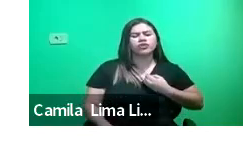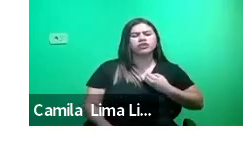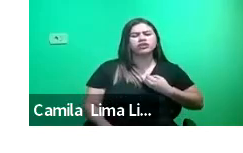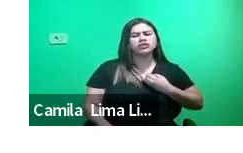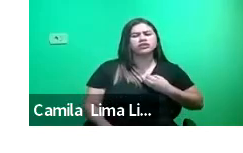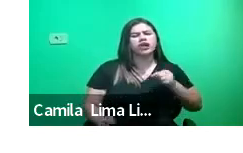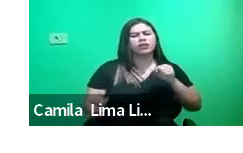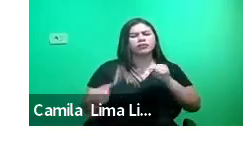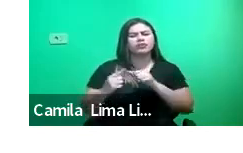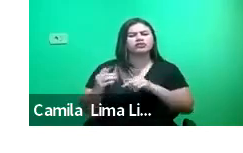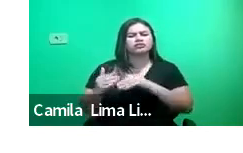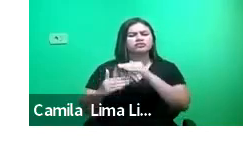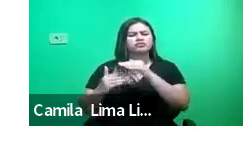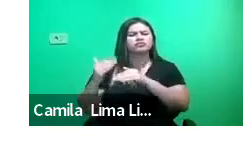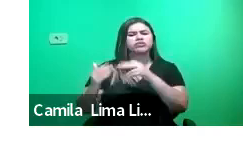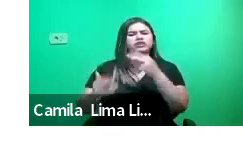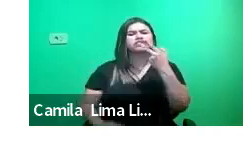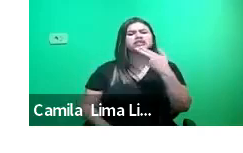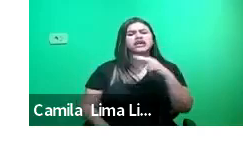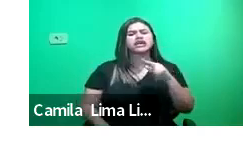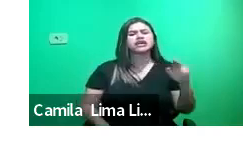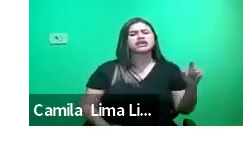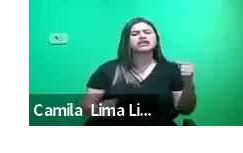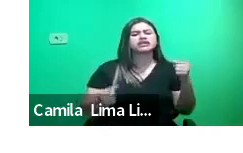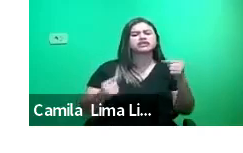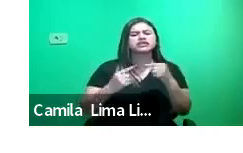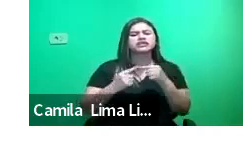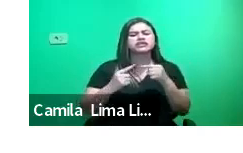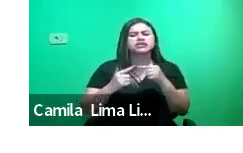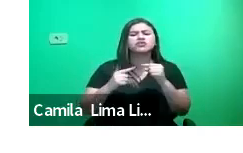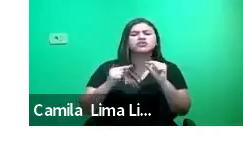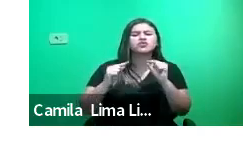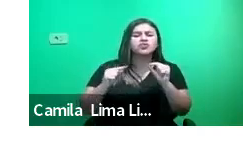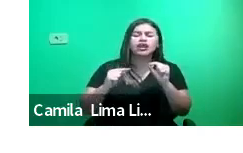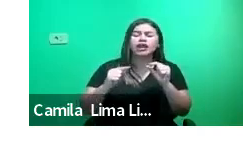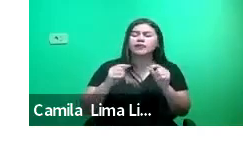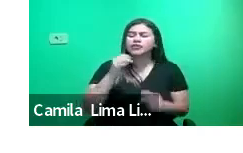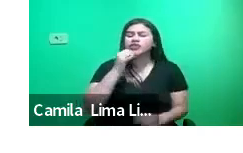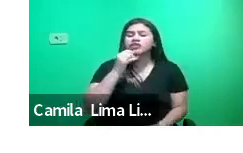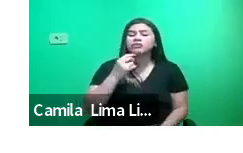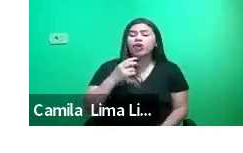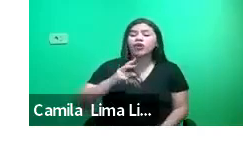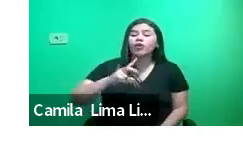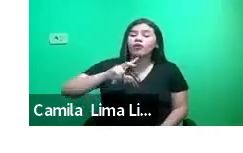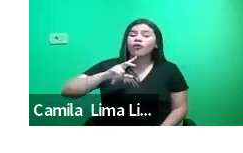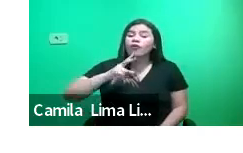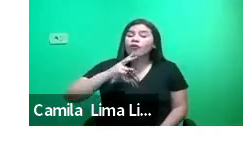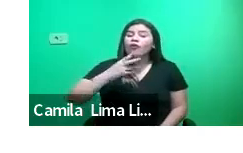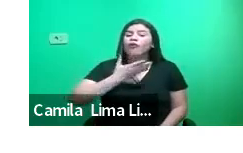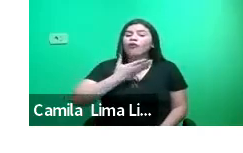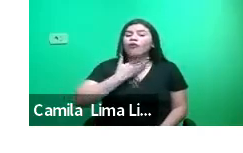development. account of the verbal command is just to is just a is just the significance in the support and illustration of support and illustration of the